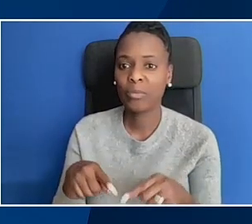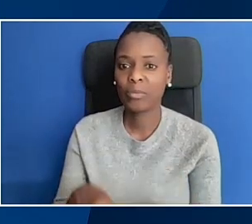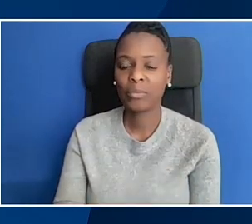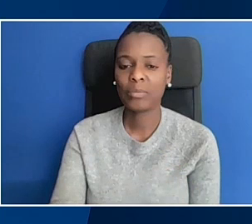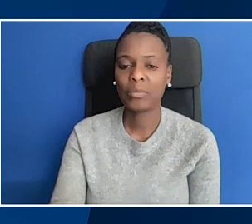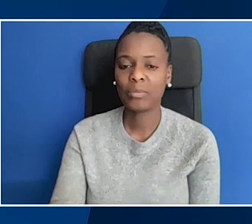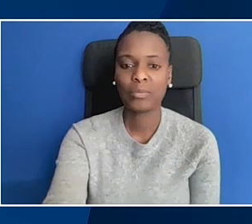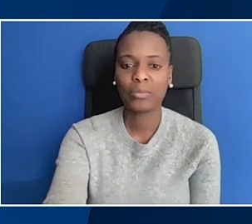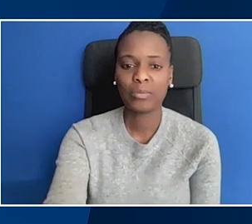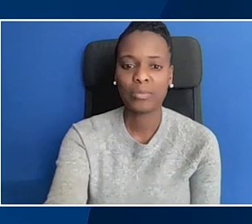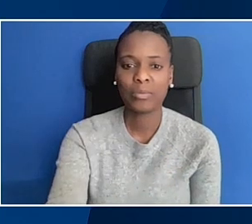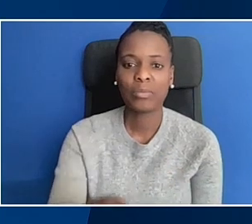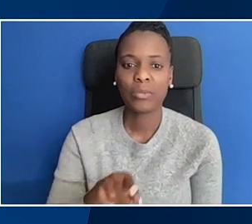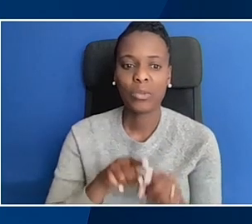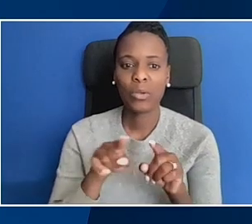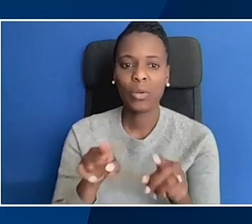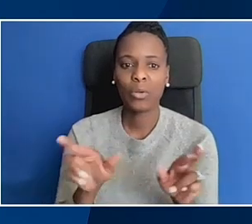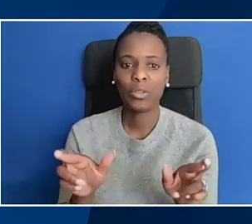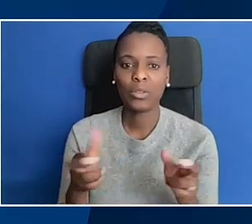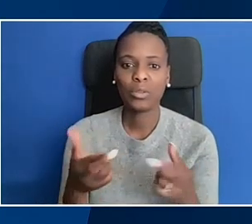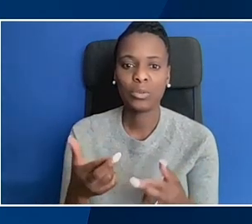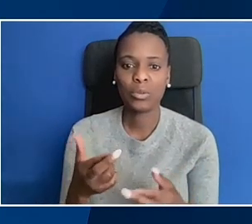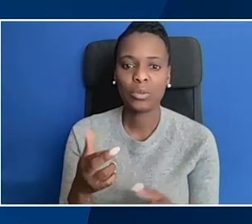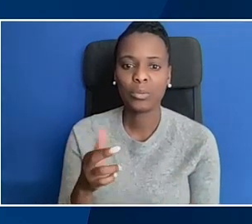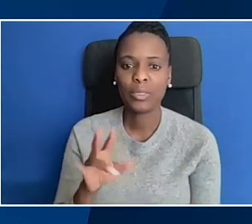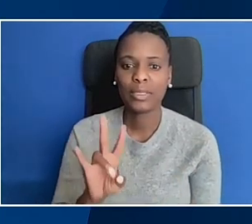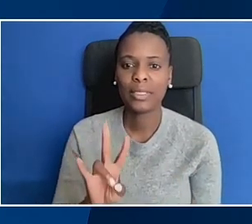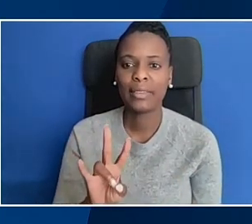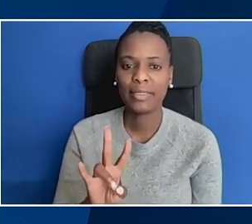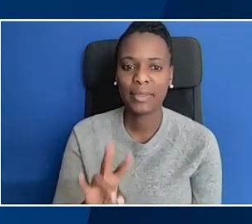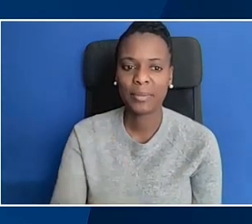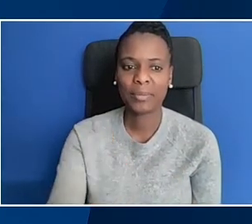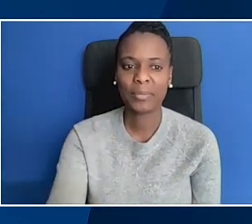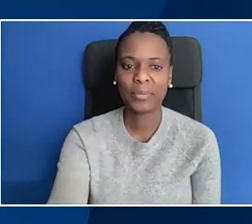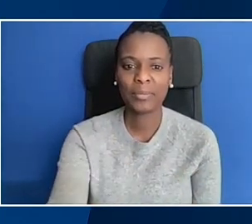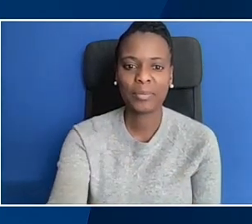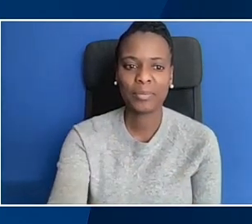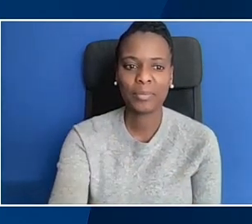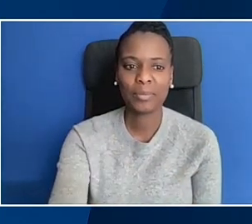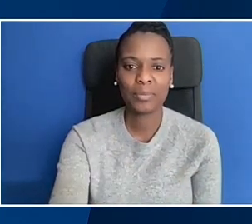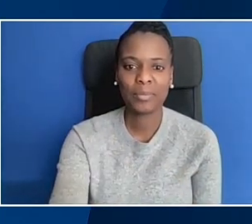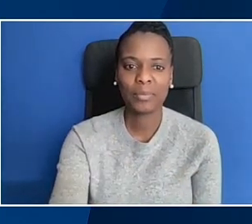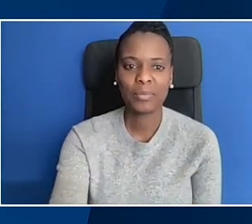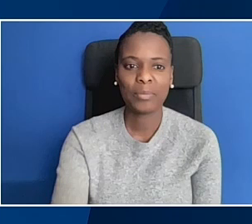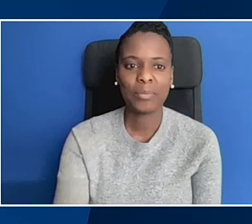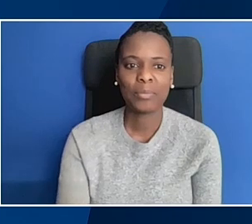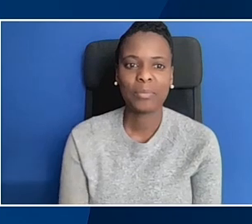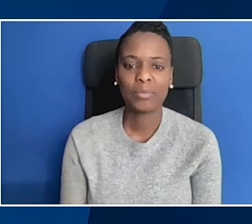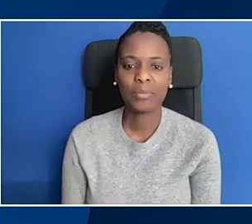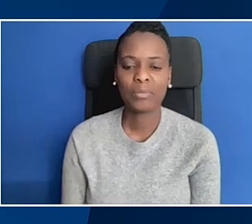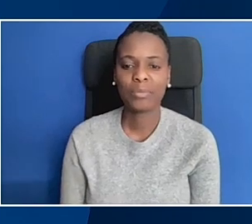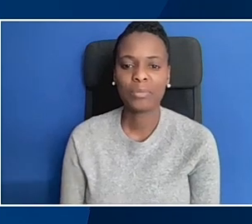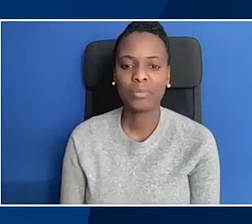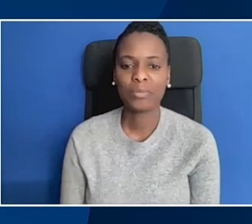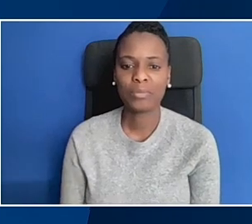Gaby and Hannah. Okay, you all should have your request.